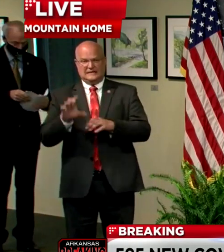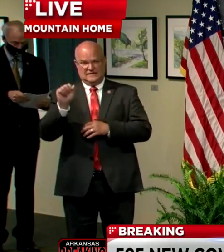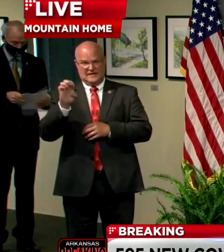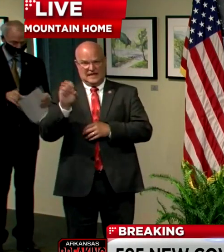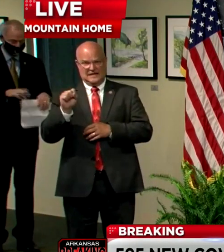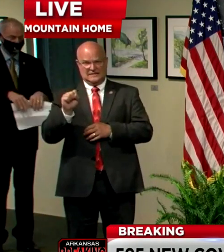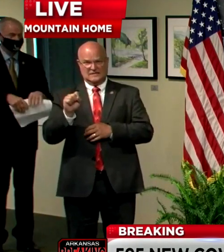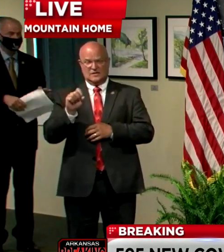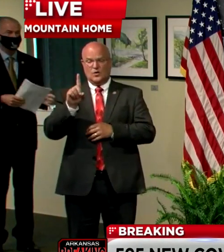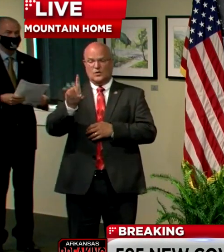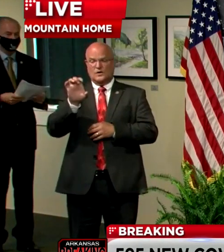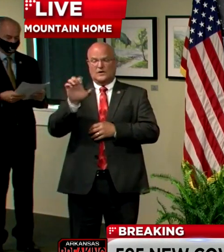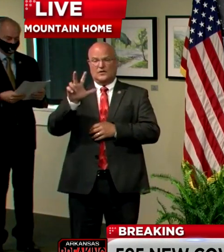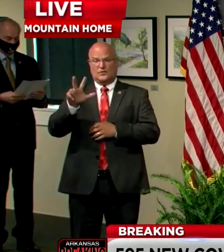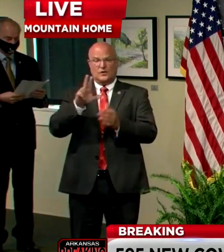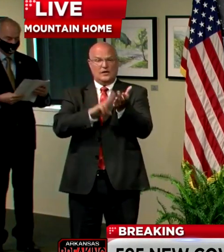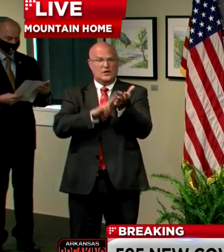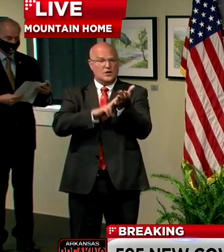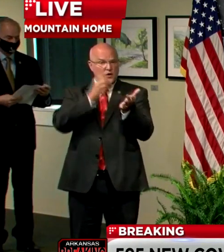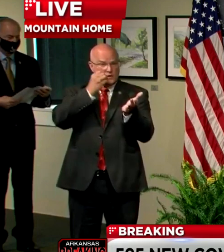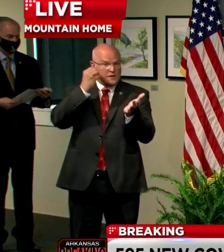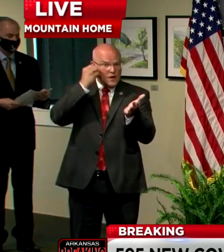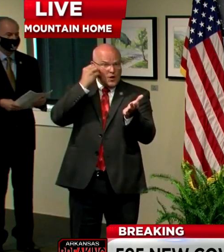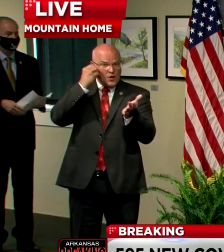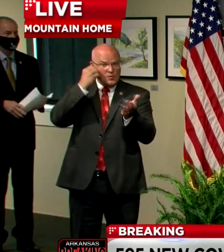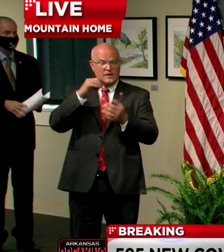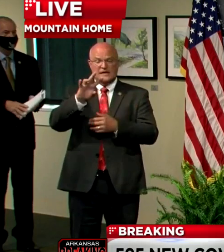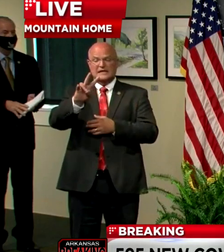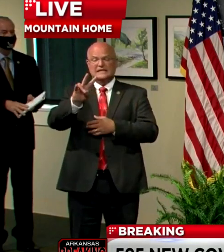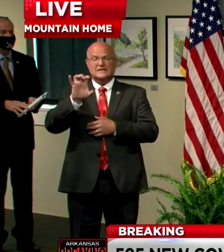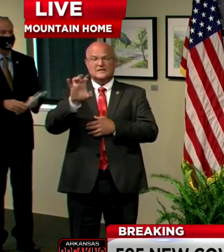OUR TOTALS FOR CASES IS 16,678. OF THOSE, 5221 ARE ACTIVE CASES